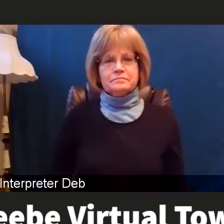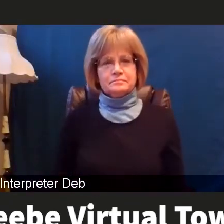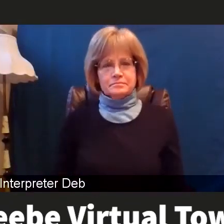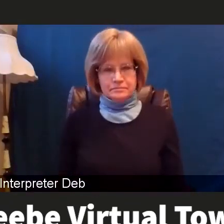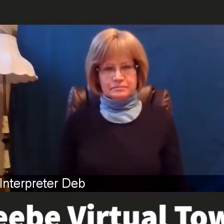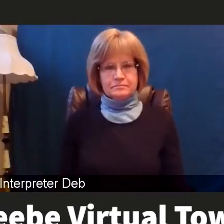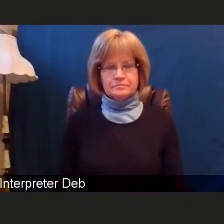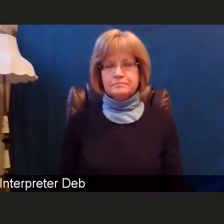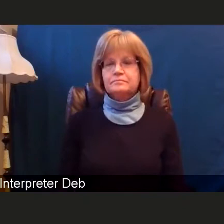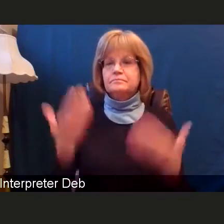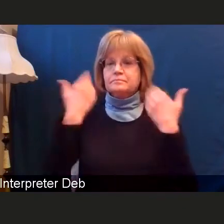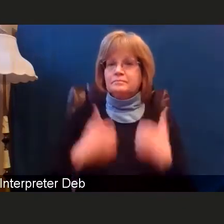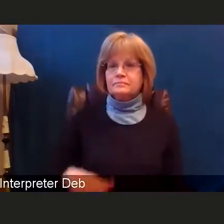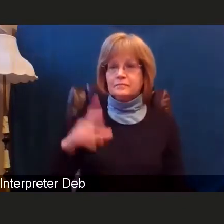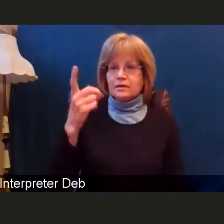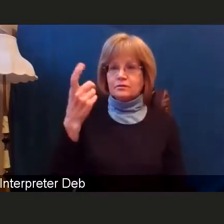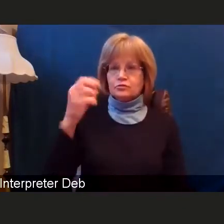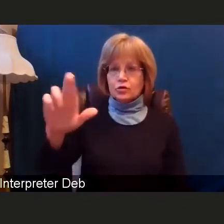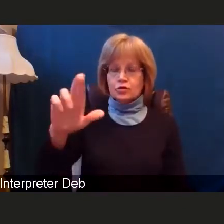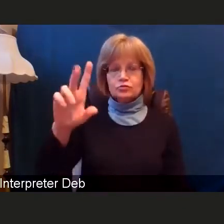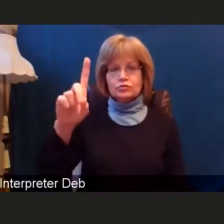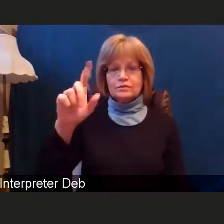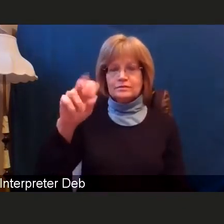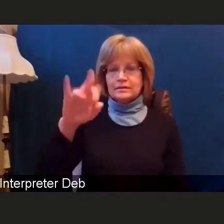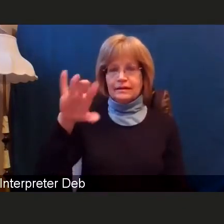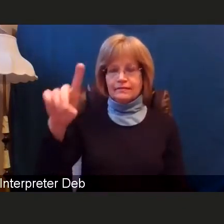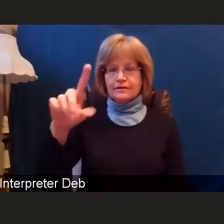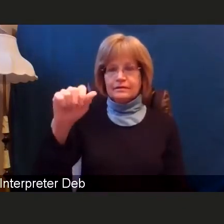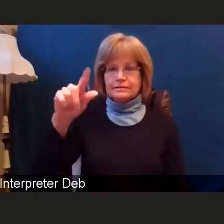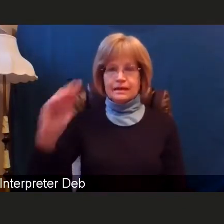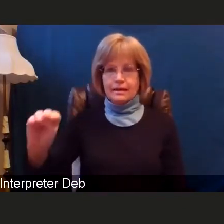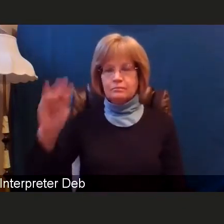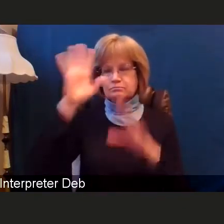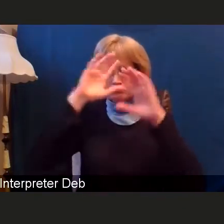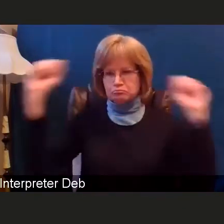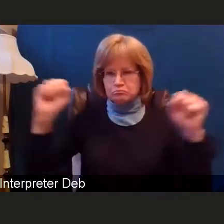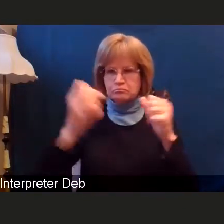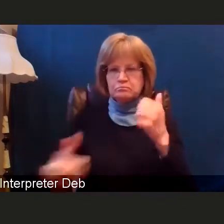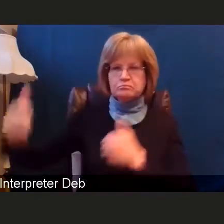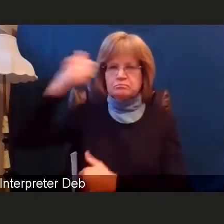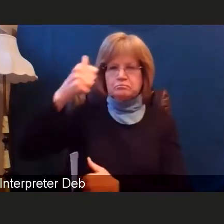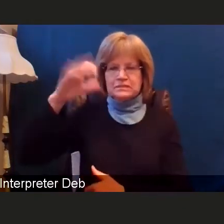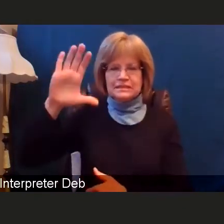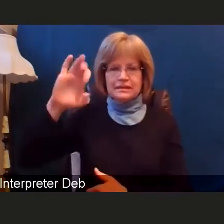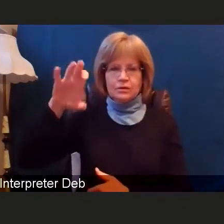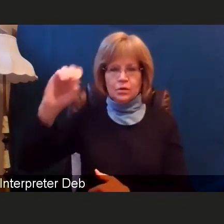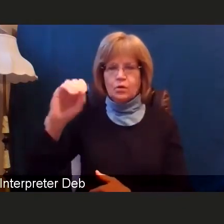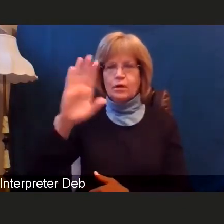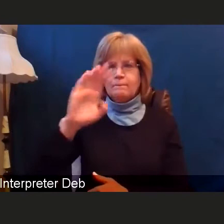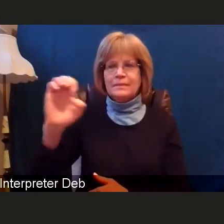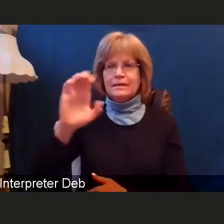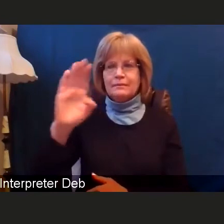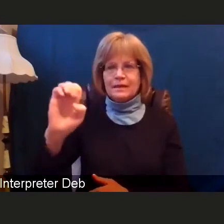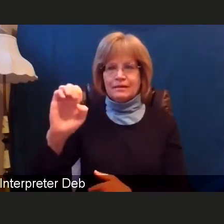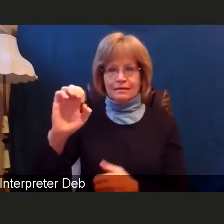This is Dr. David Tam, President and CEO here at Beebe Healthcare. I believe that the recording has started.